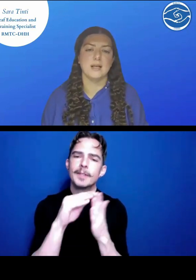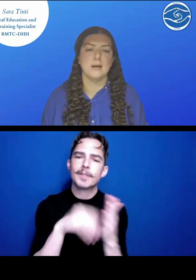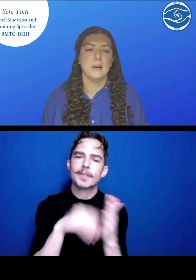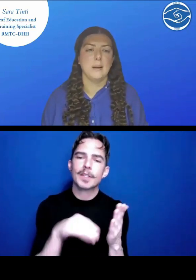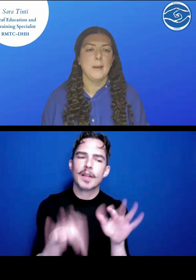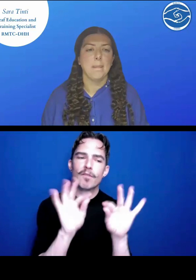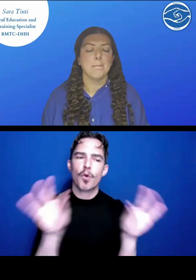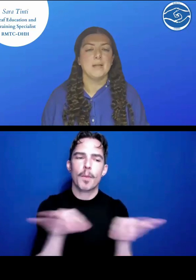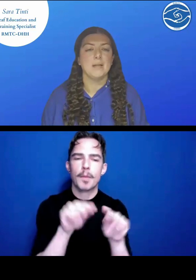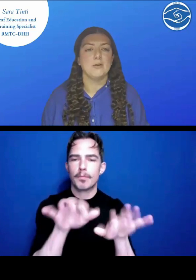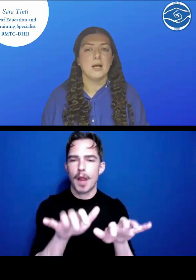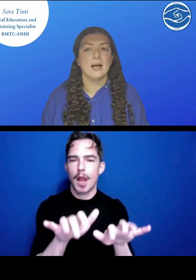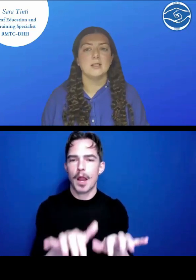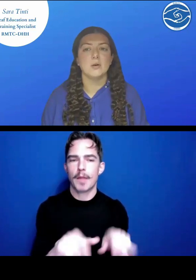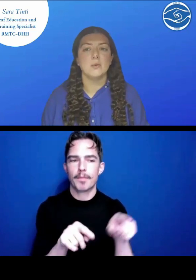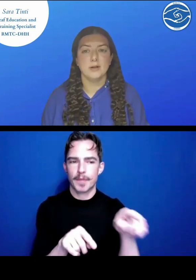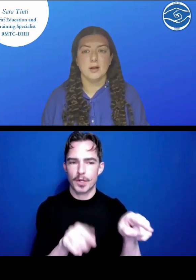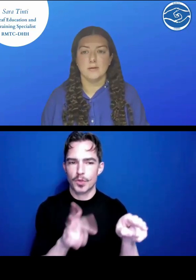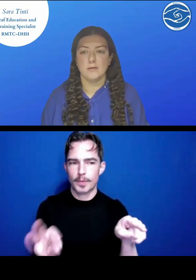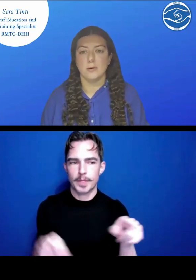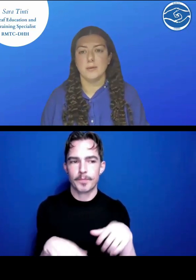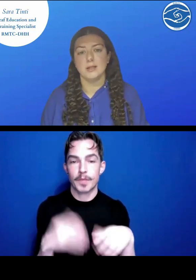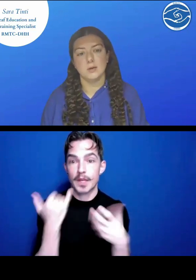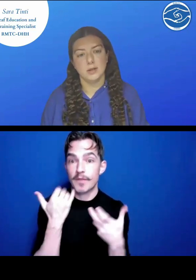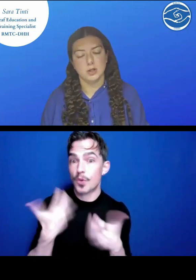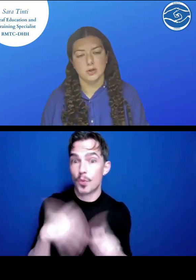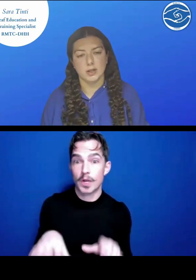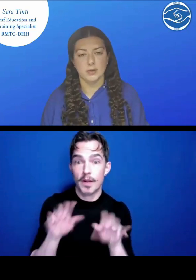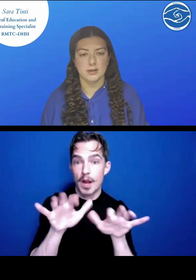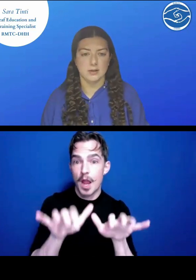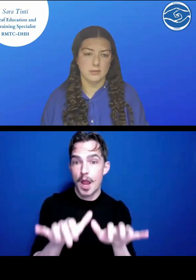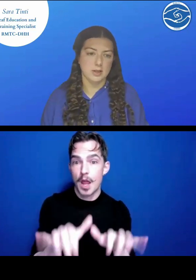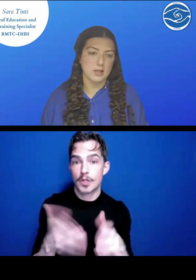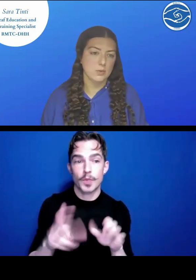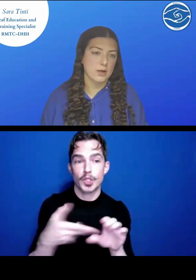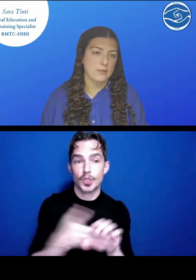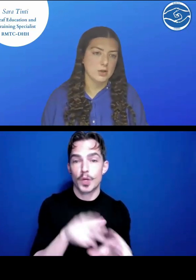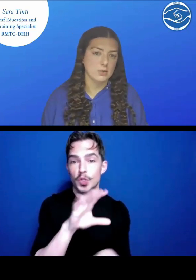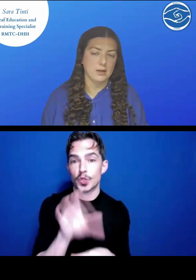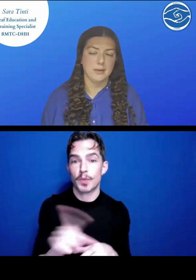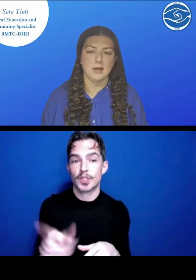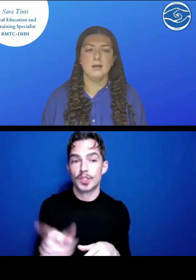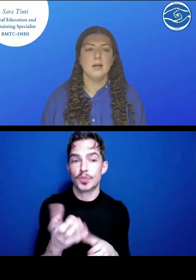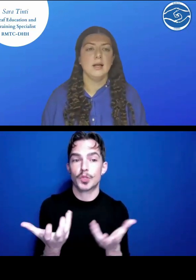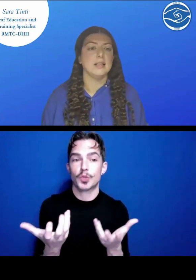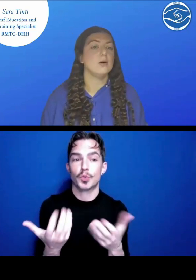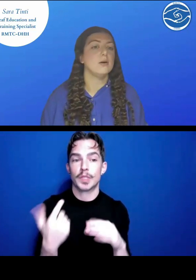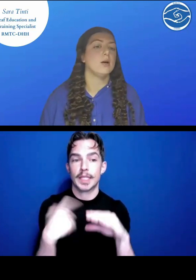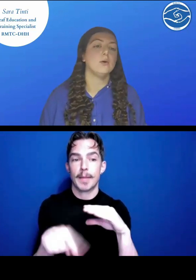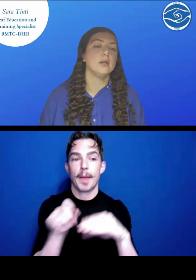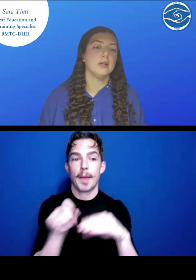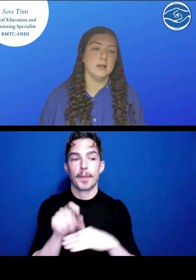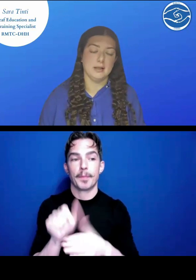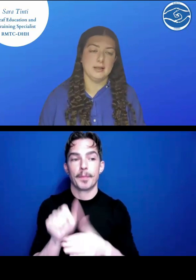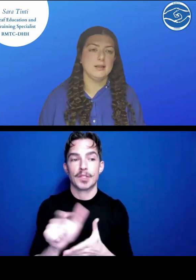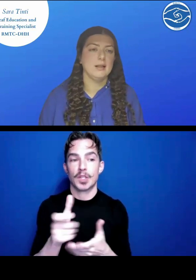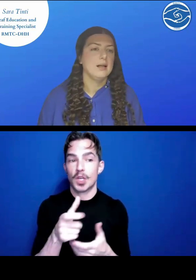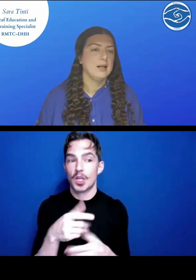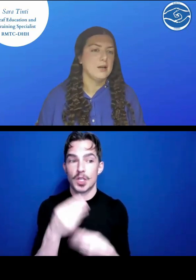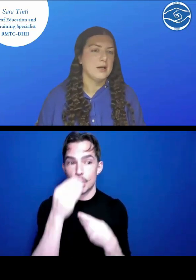website. And then if you're like, I don't want to fill out your form and I don't want to join you in Zoom. I just want to write you an email. And you don't care who you're emailing here,